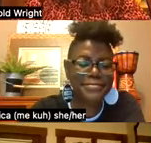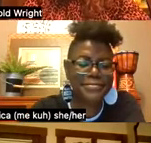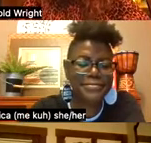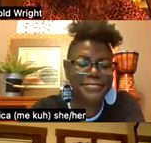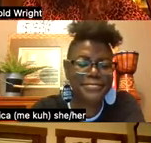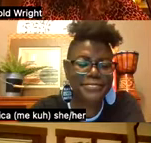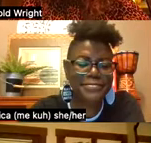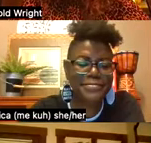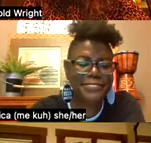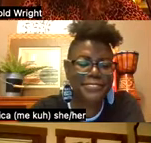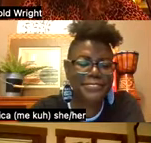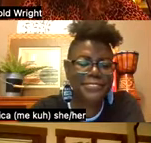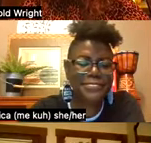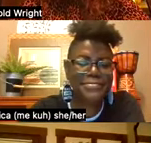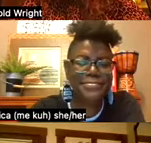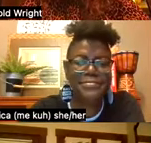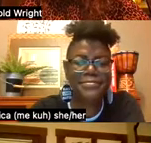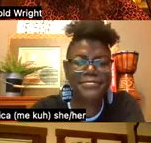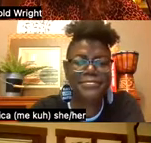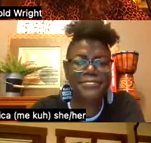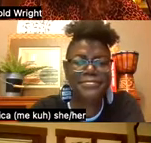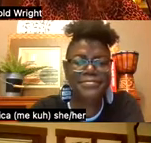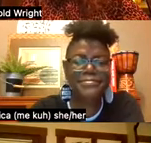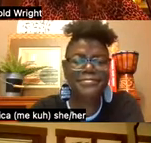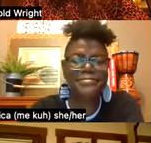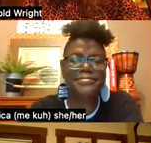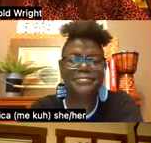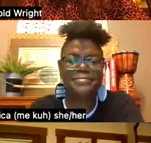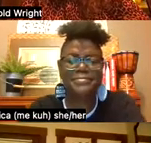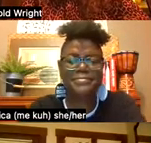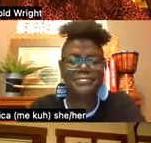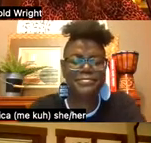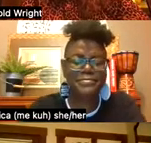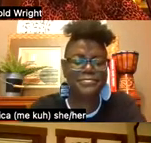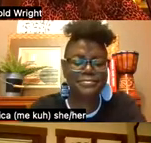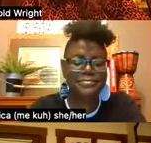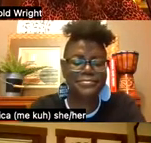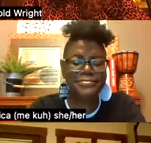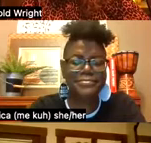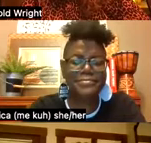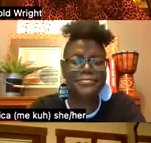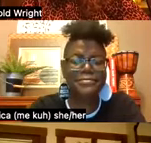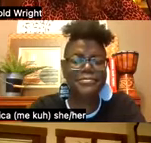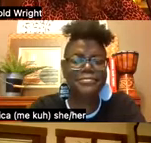and actually it comes. 20:04:36 It's this piece the middle piece of the monster that's on the table, where the seder leader takes the off-com and and